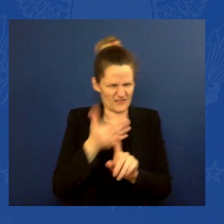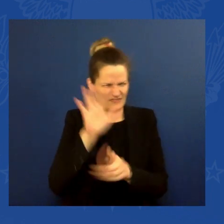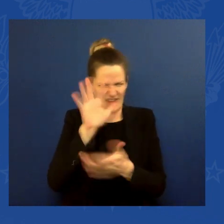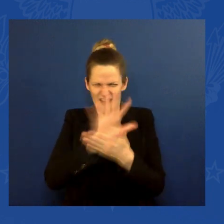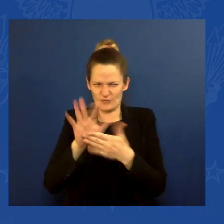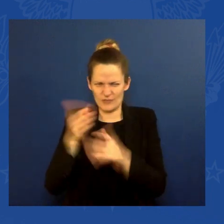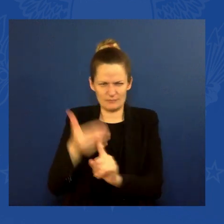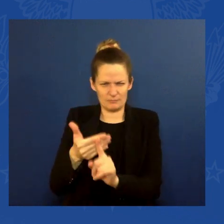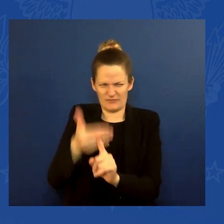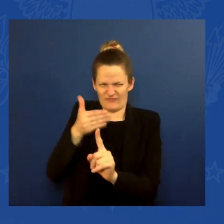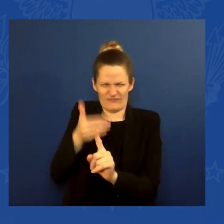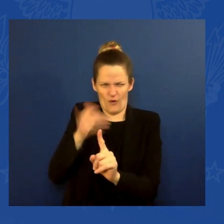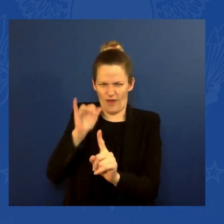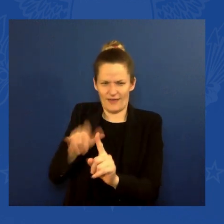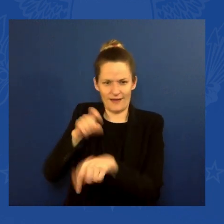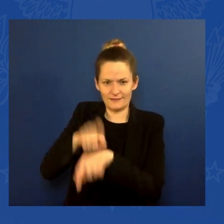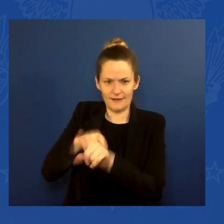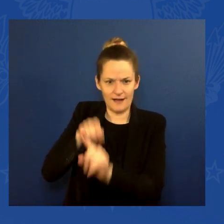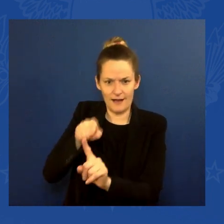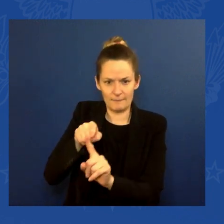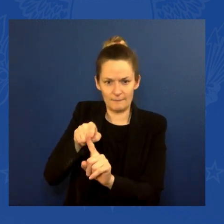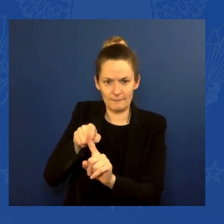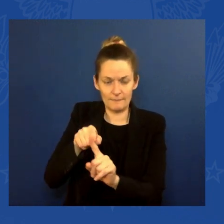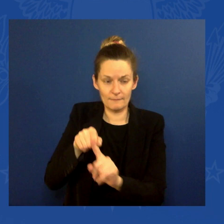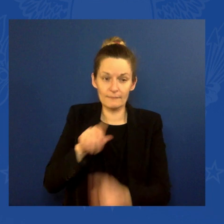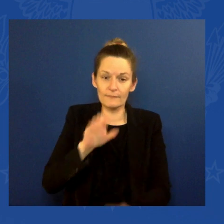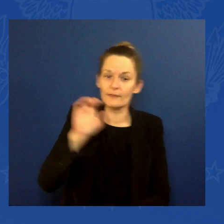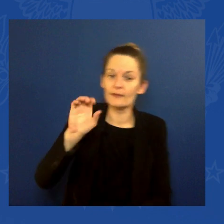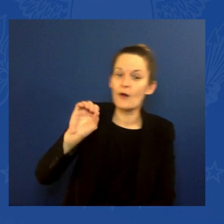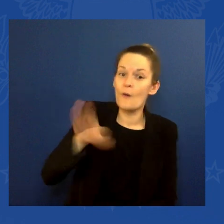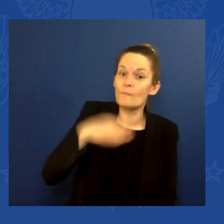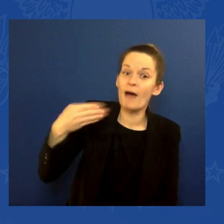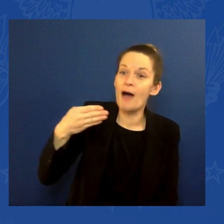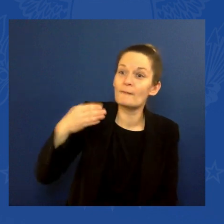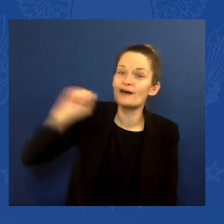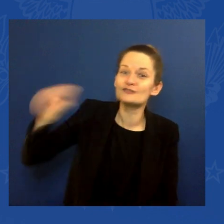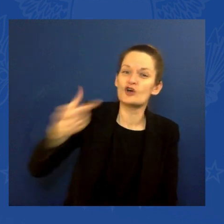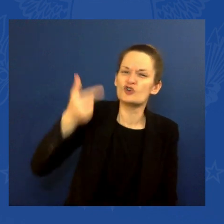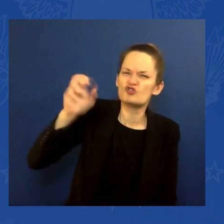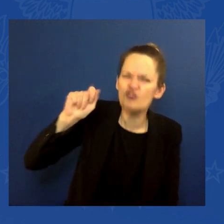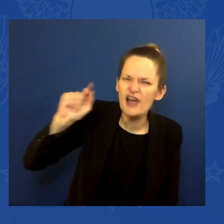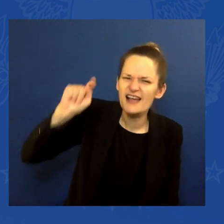There's a good chance they knew each other, I'm told when I was in Ireland, because they were both -- there were both shoemakers.